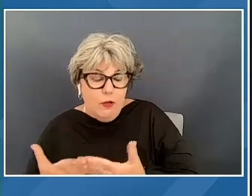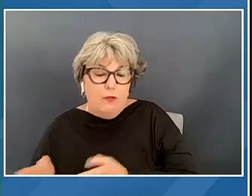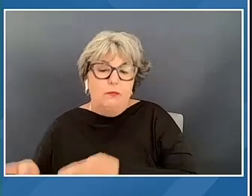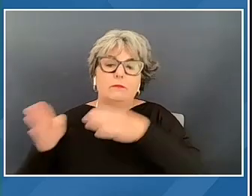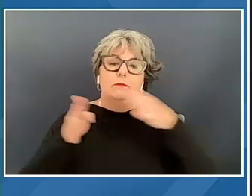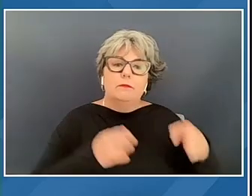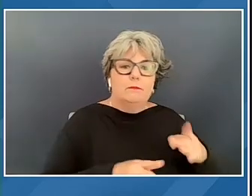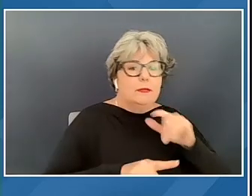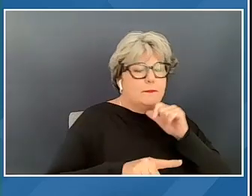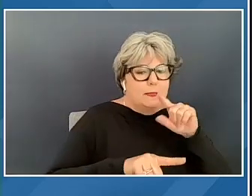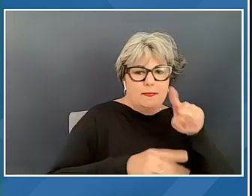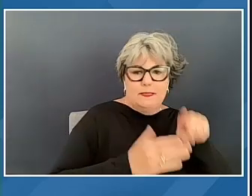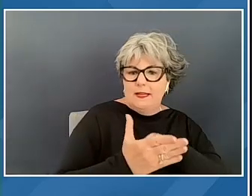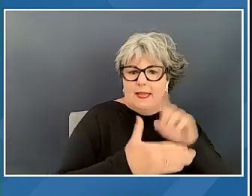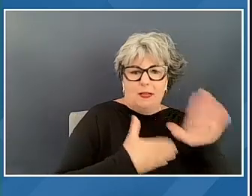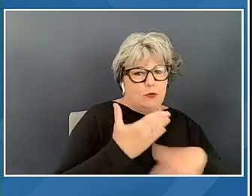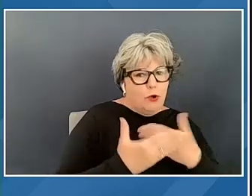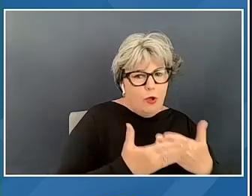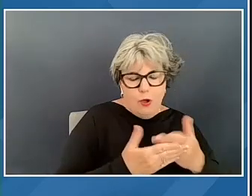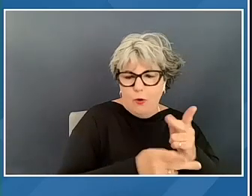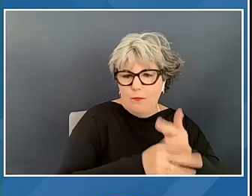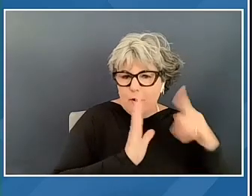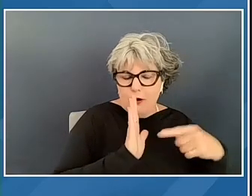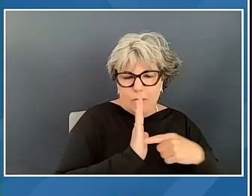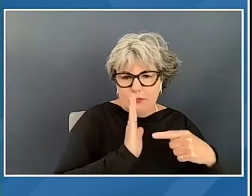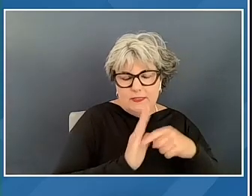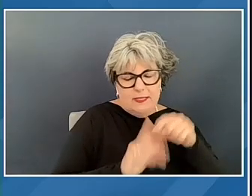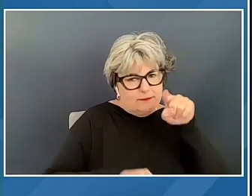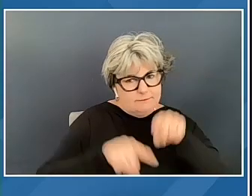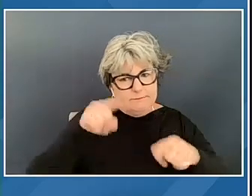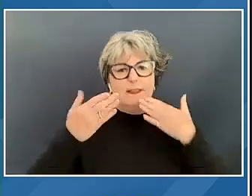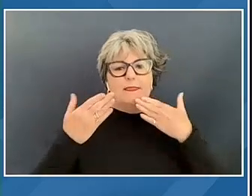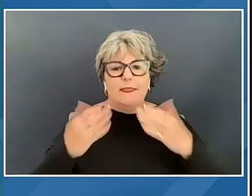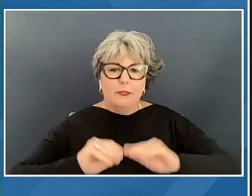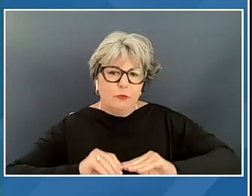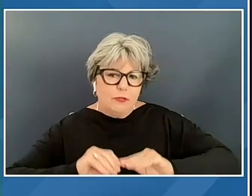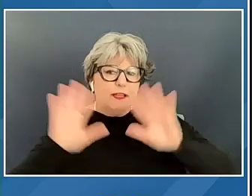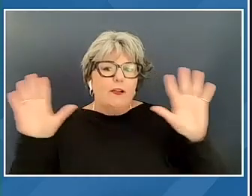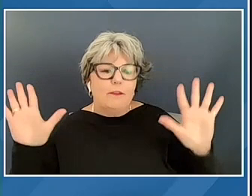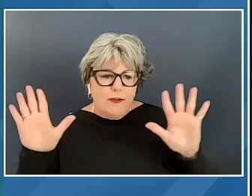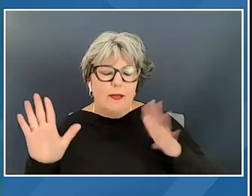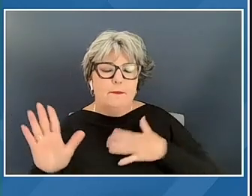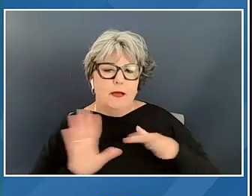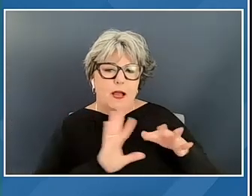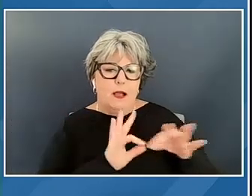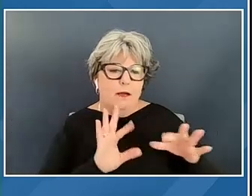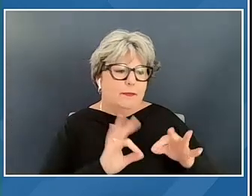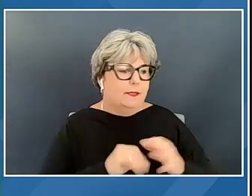all borrowers debt completely. So thank you for having me clarify that. I certainly don't want us going into our